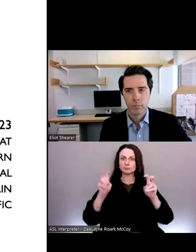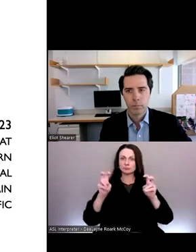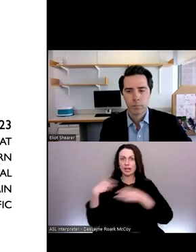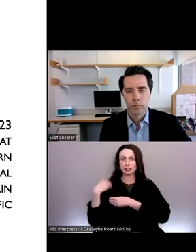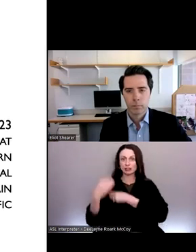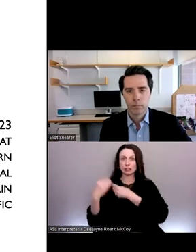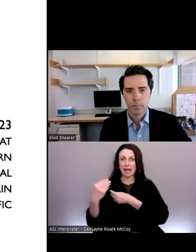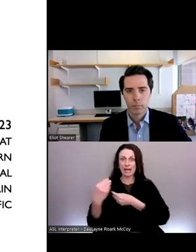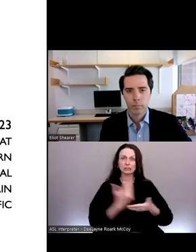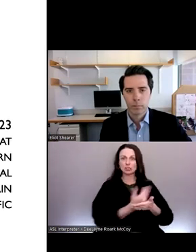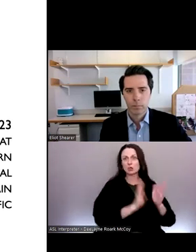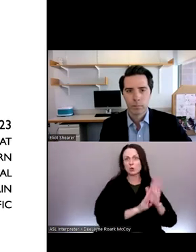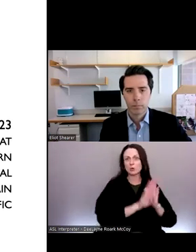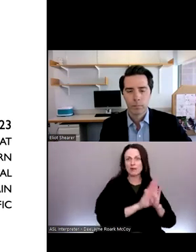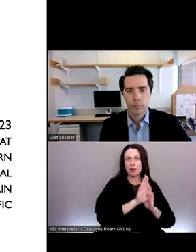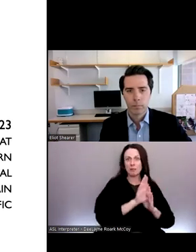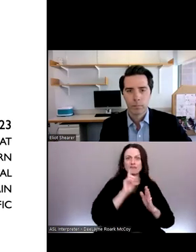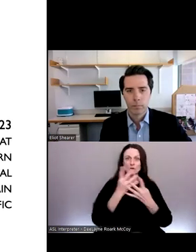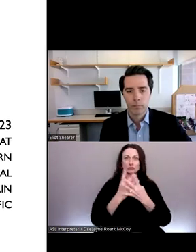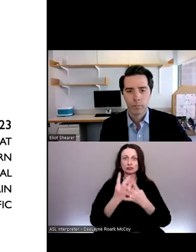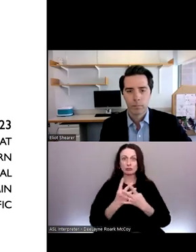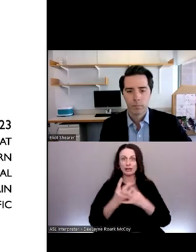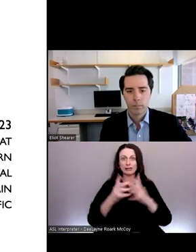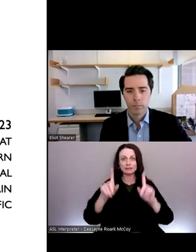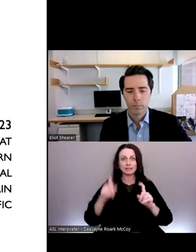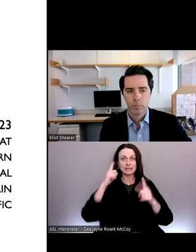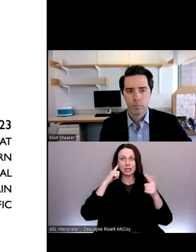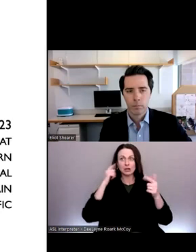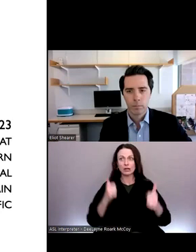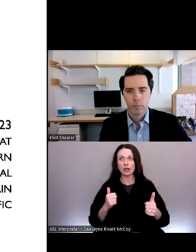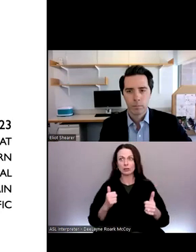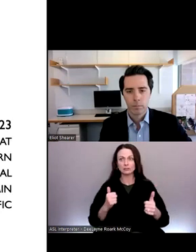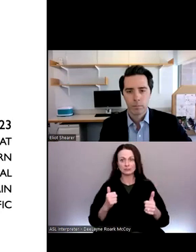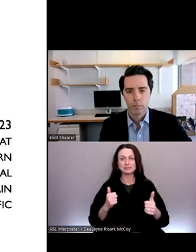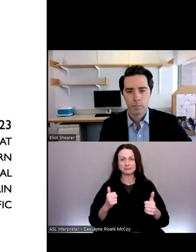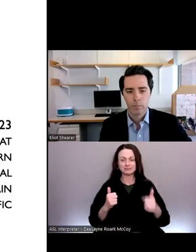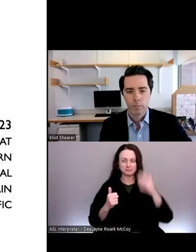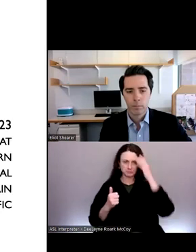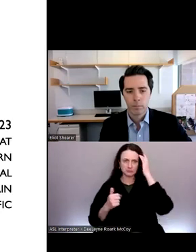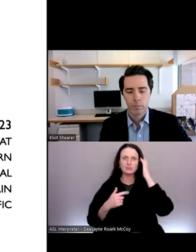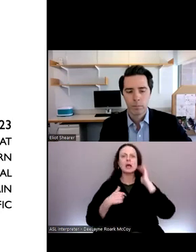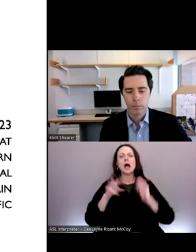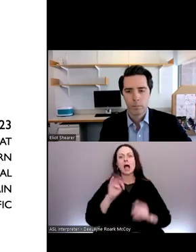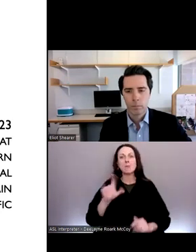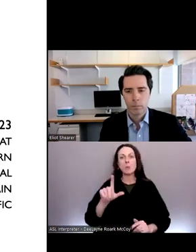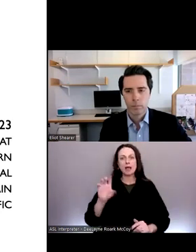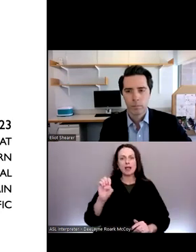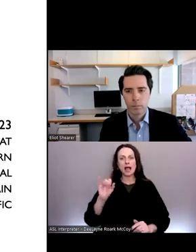development since screening and testing for hearing loss I'm will Eiserman and I